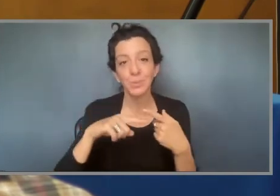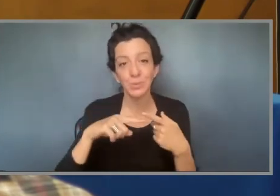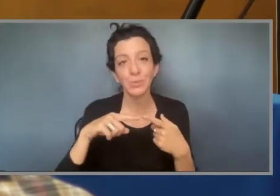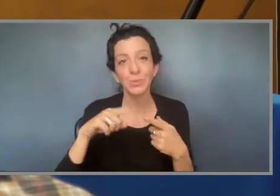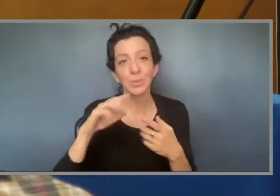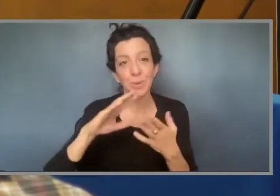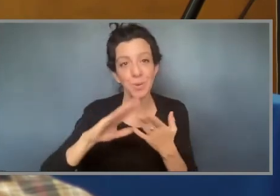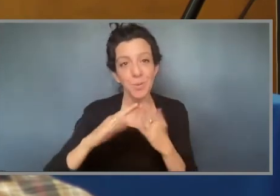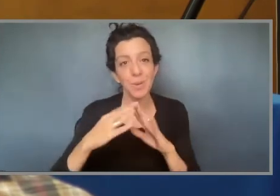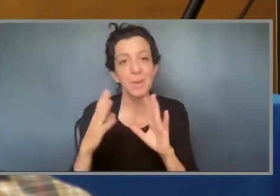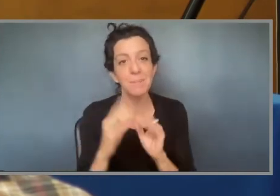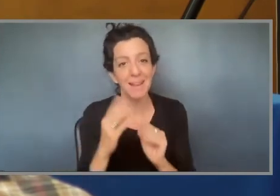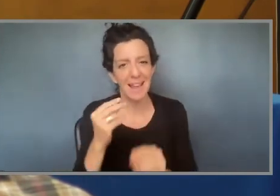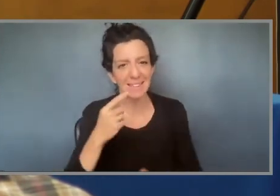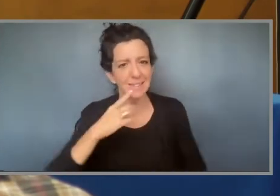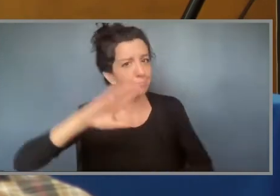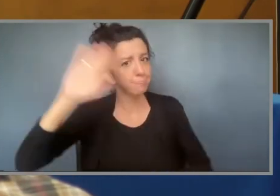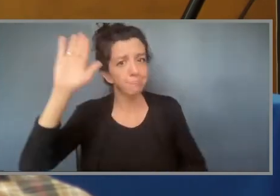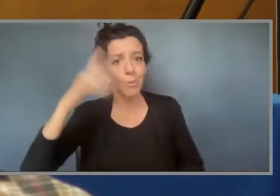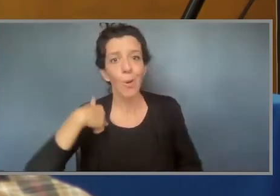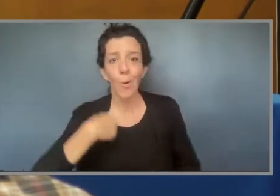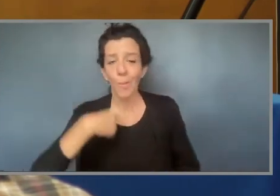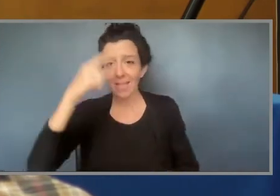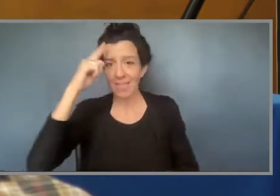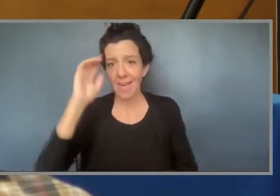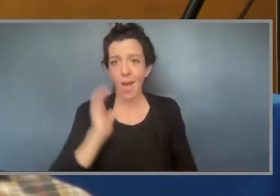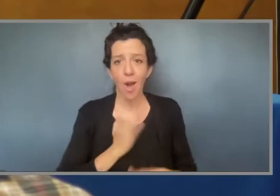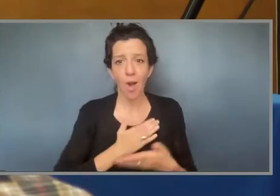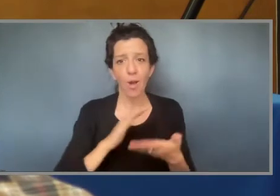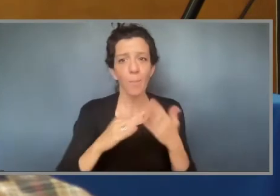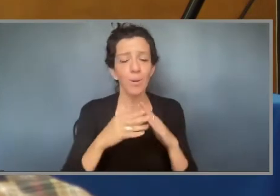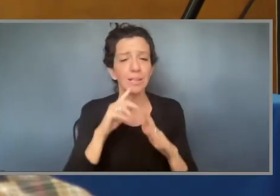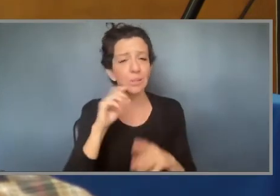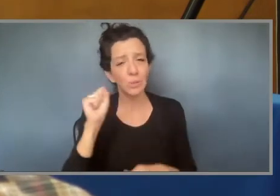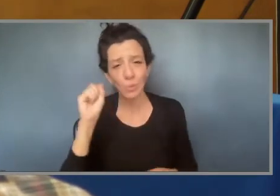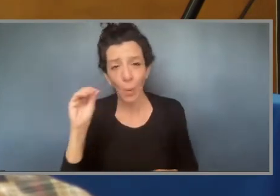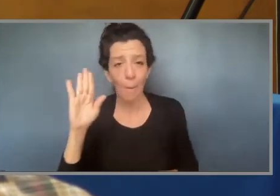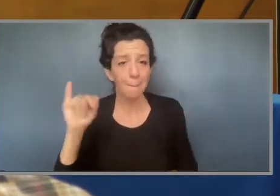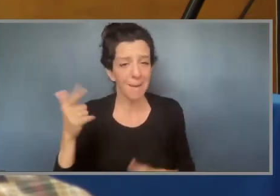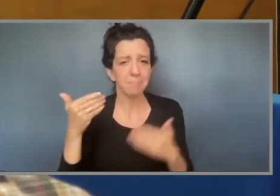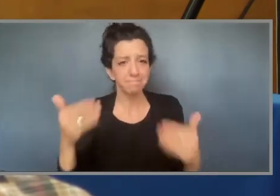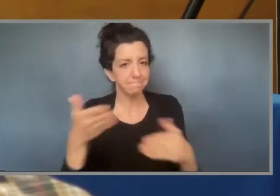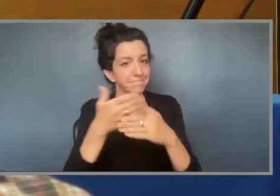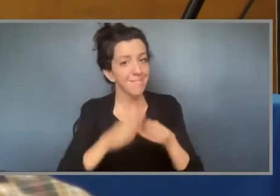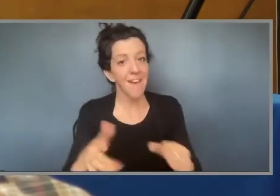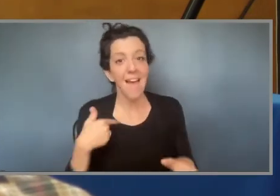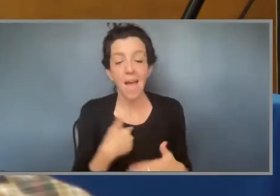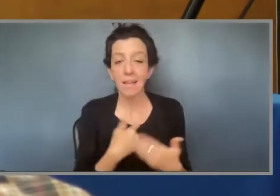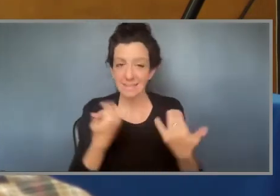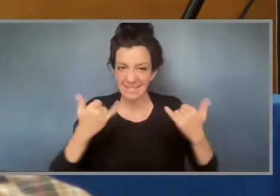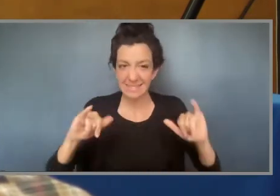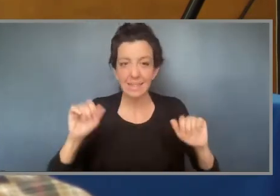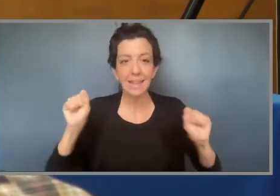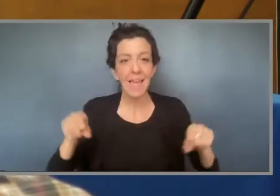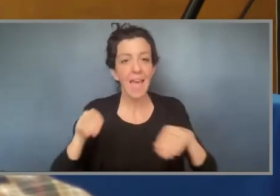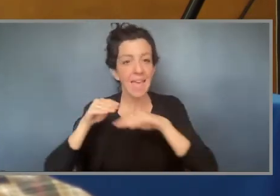Studio: Then they should come to the to the Community to the Community meeting and say, we think that our Community is so